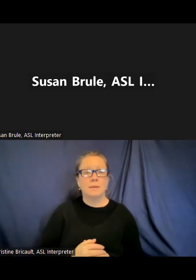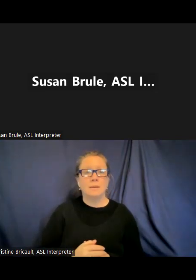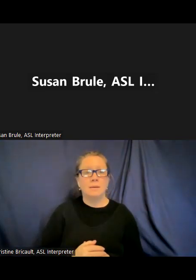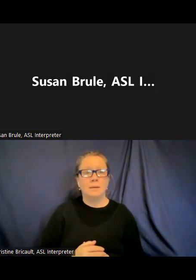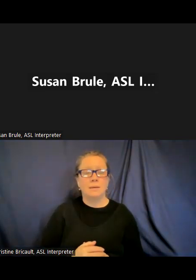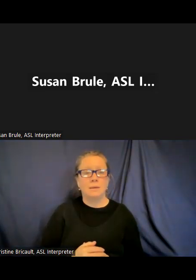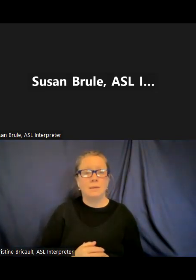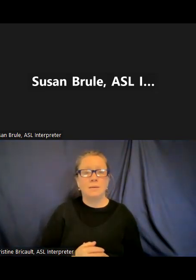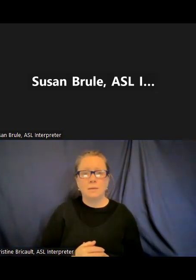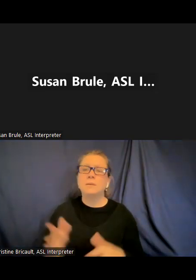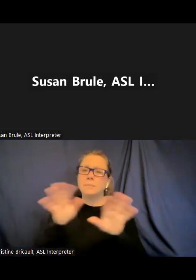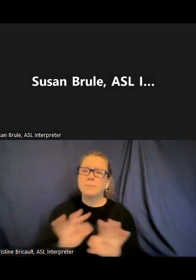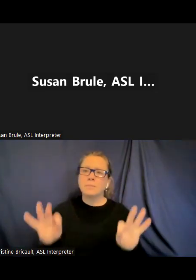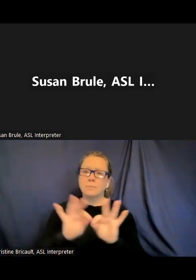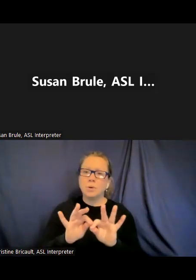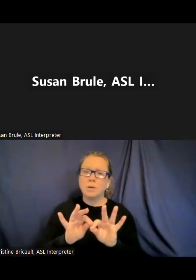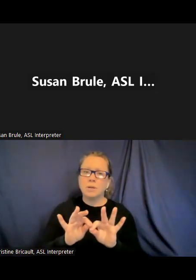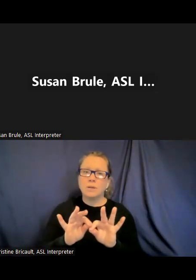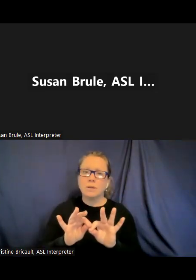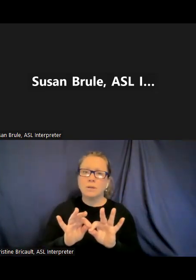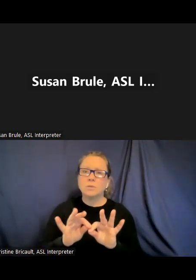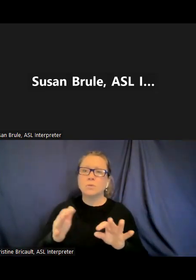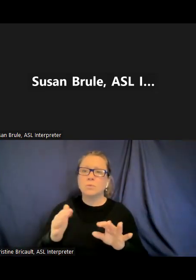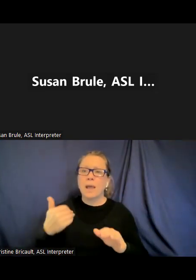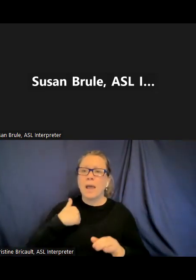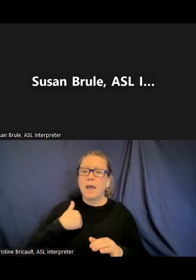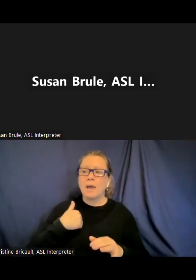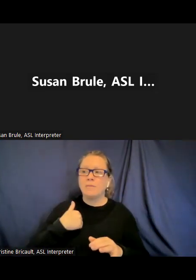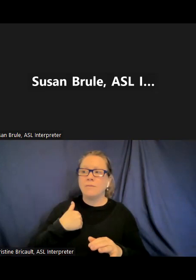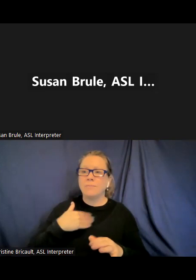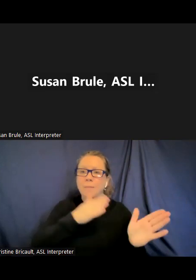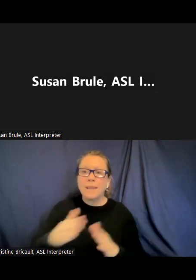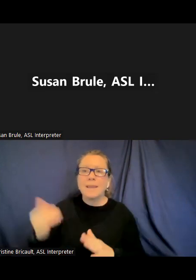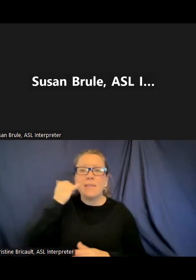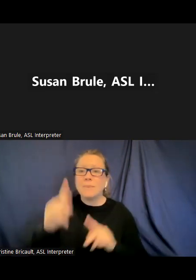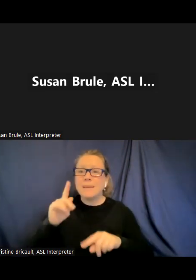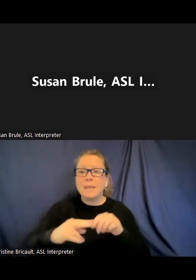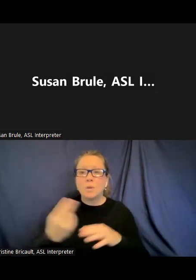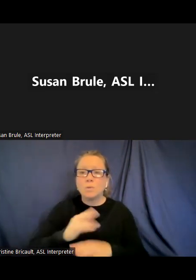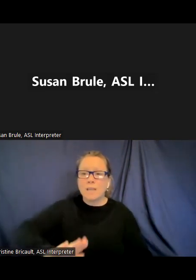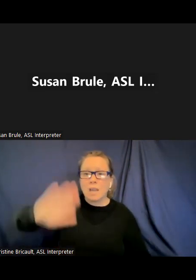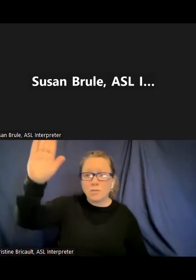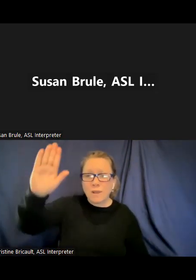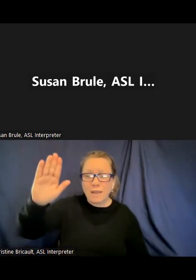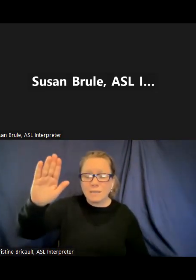Have a plan for how you're going to call on people who can't use the hand raise feature. Maybe they can type it into the chat.